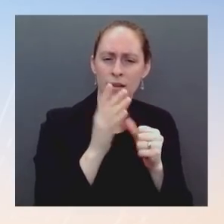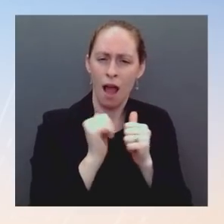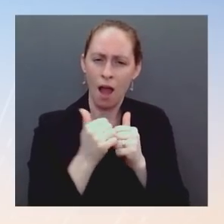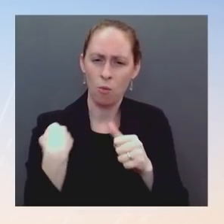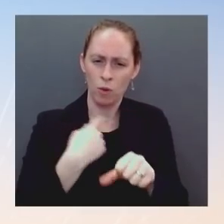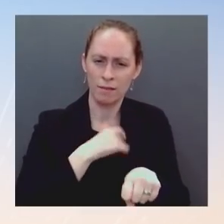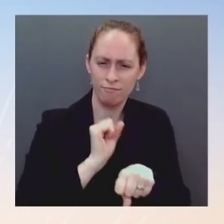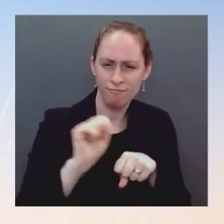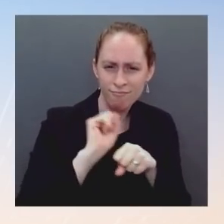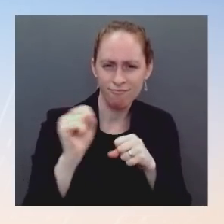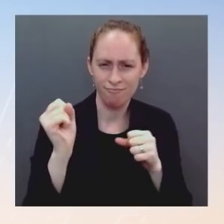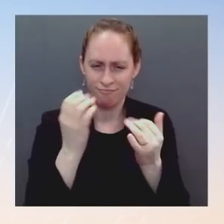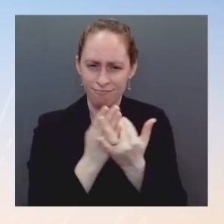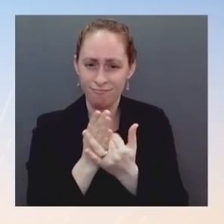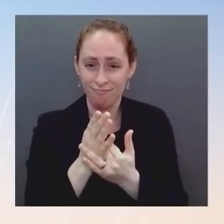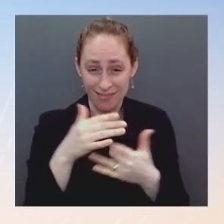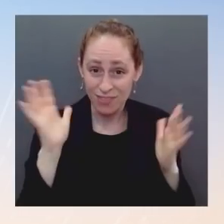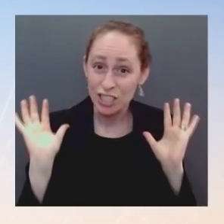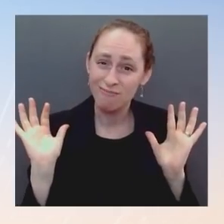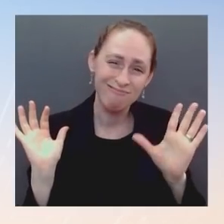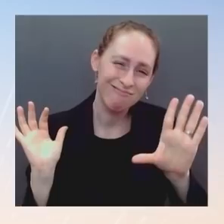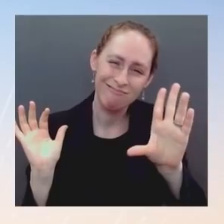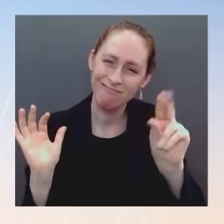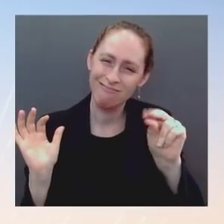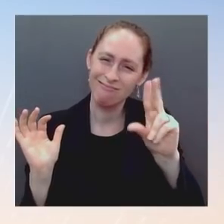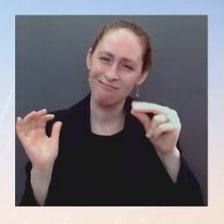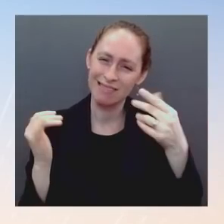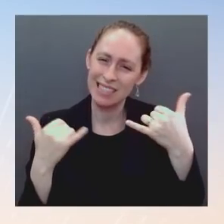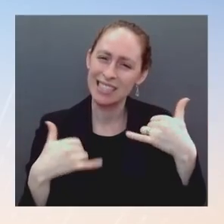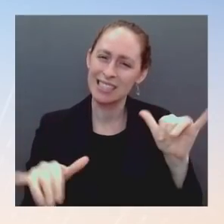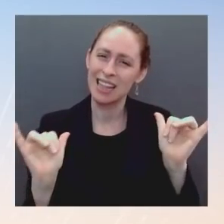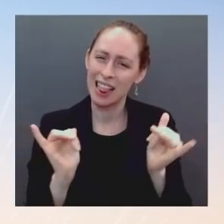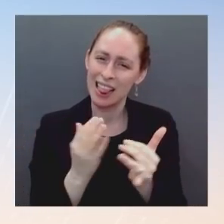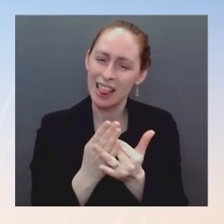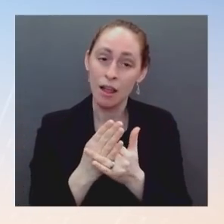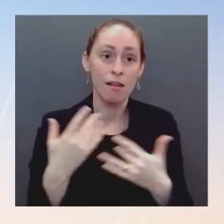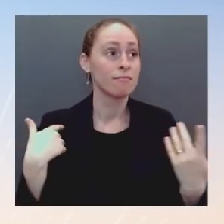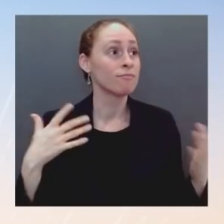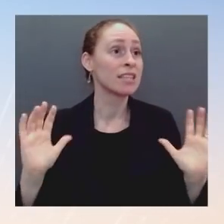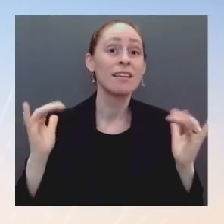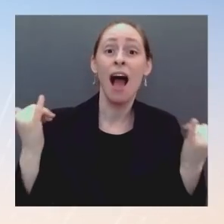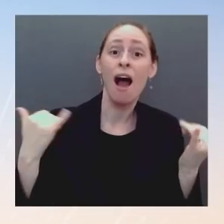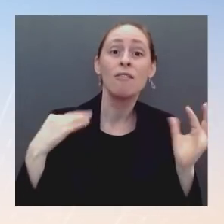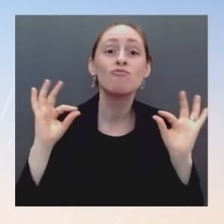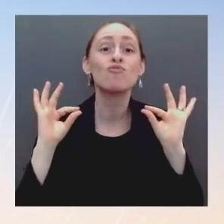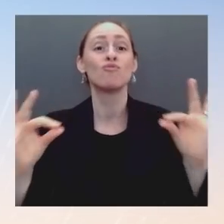And that's important for the public to understand, because right now we're seeing record hospitalizations.